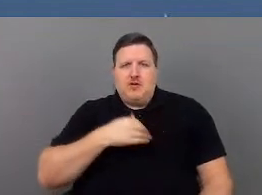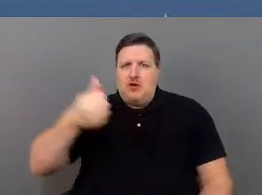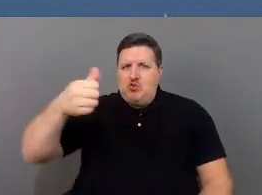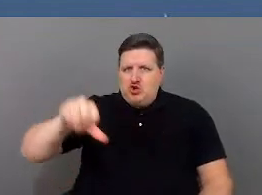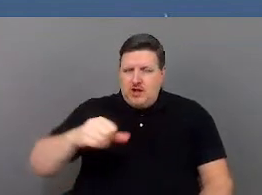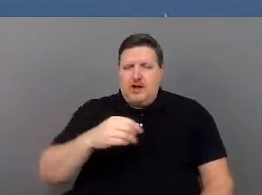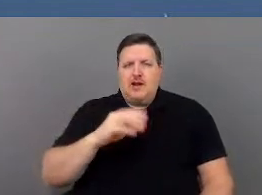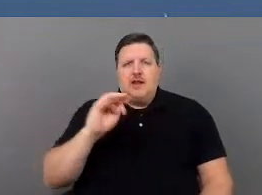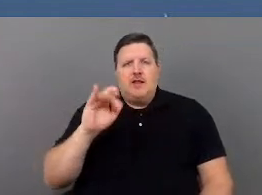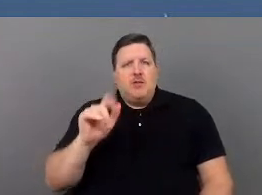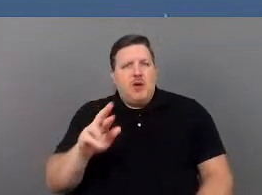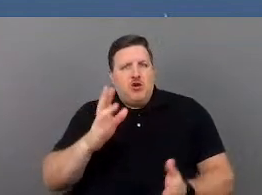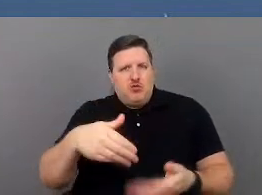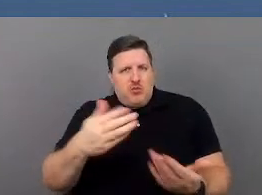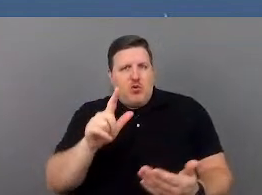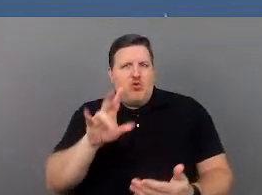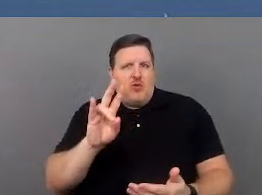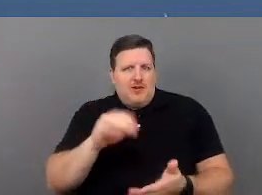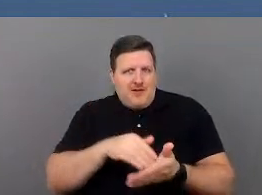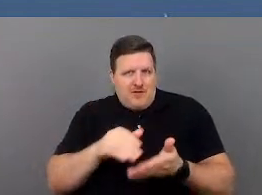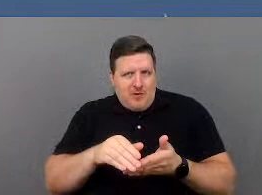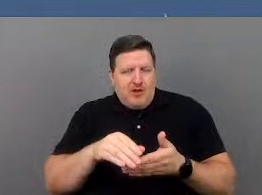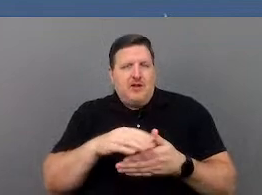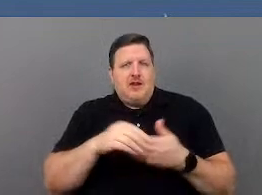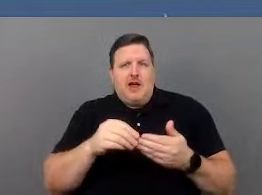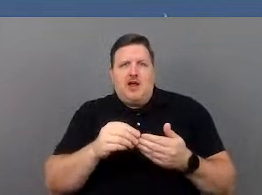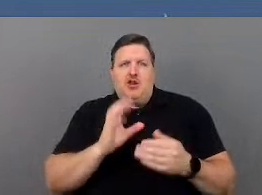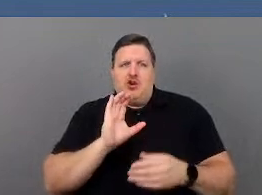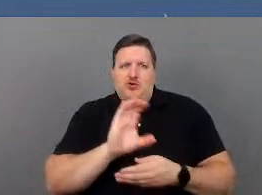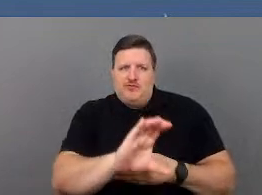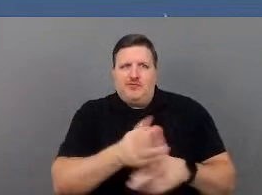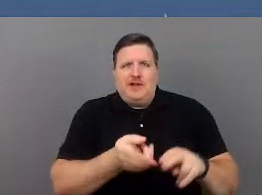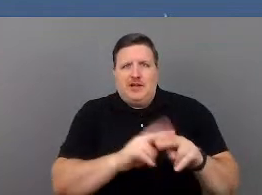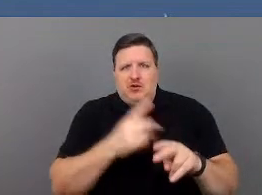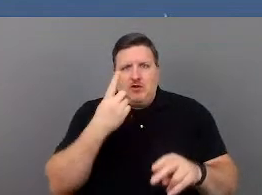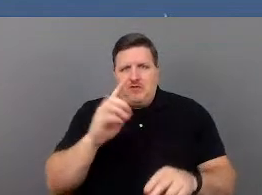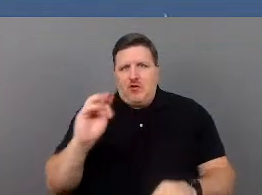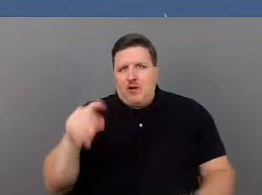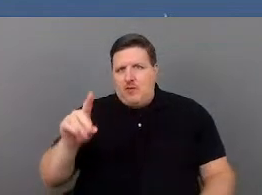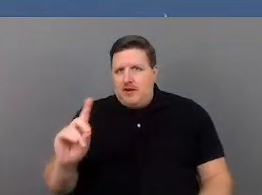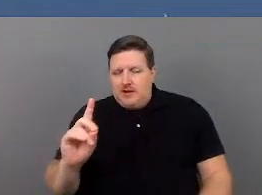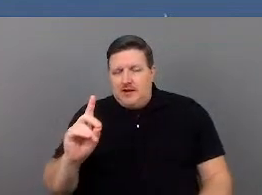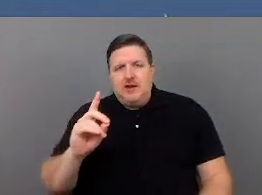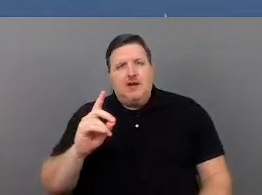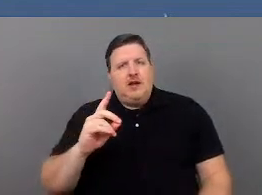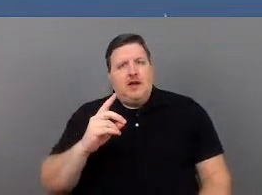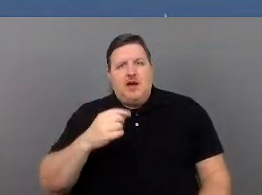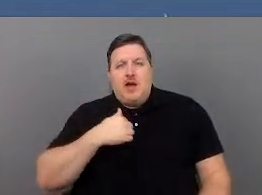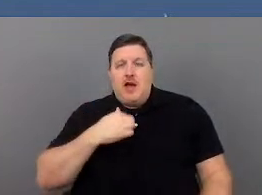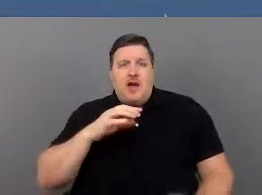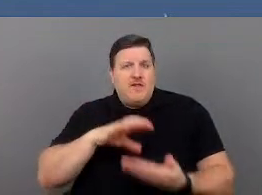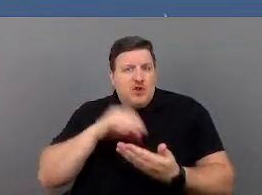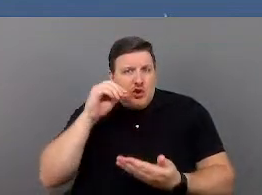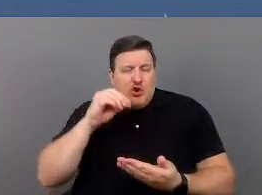OF CURE. I SEE THIS I HAVE LEARNED AN OUNCE OF PREVENTION IS WORTH A POUND PHILOSOPHY EVERY DAY AT THE HIGH SCHOOL I WORK WITH.